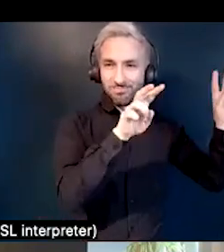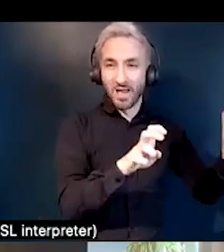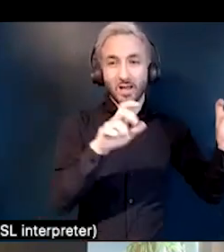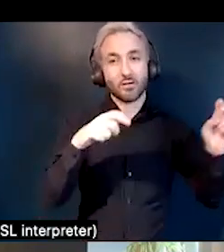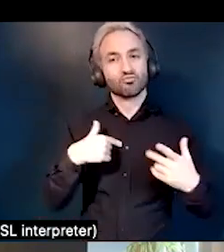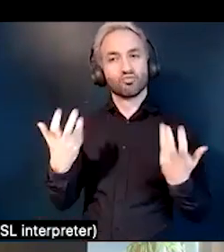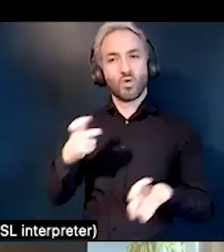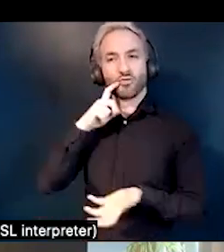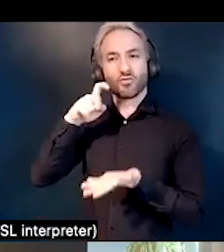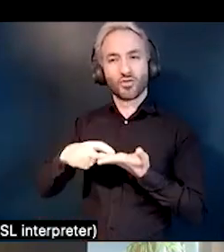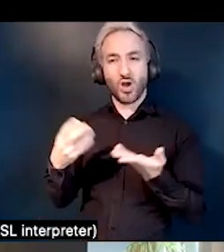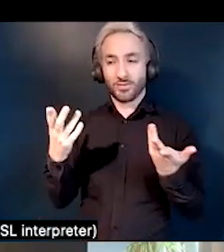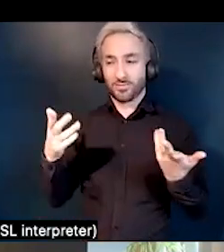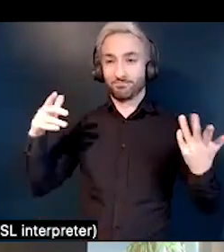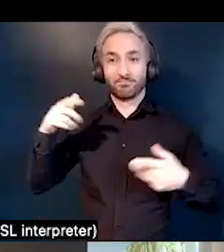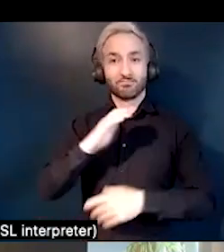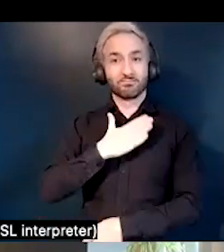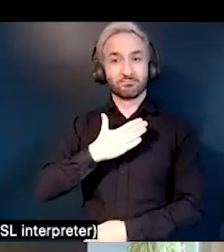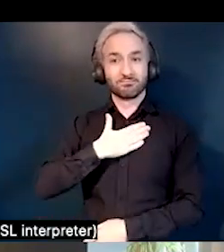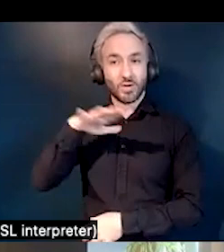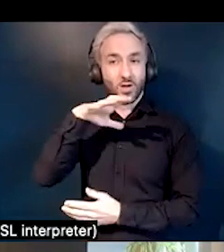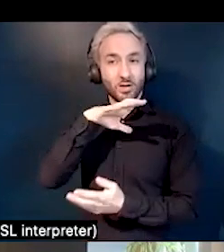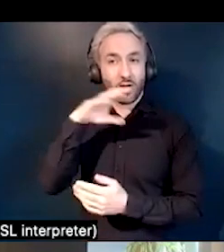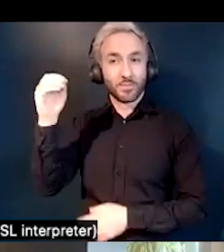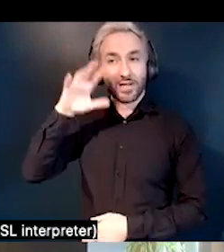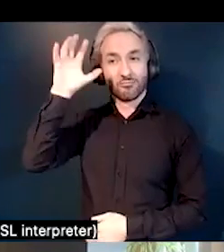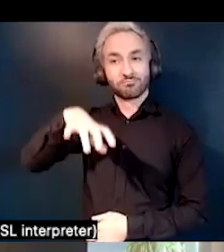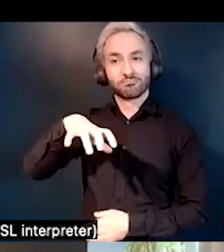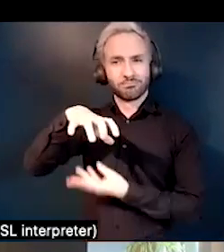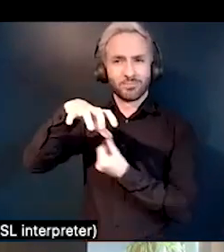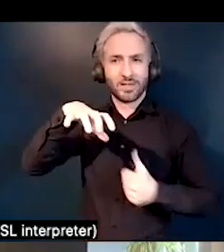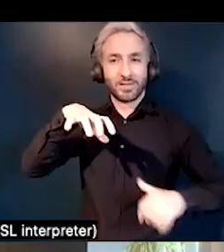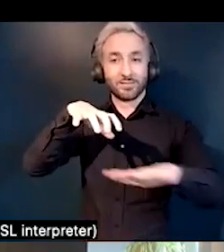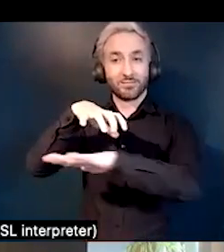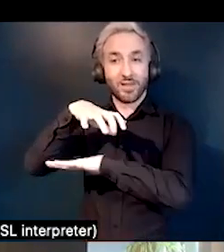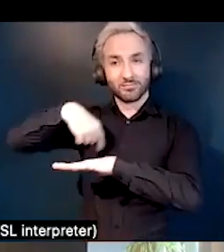that its operations are remote and our colleagues contribute their work from the traditional